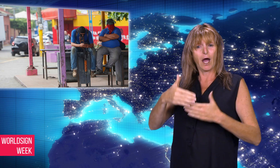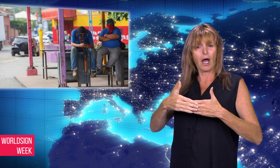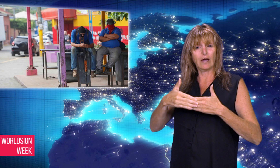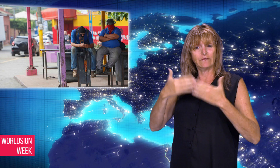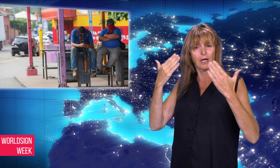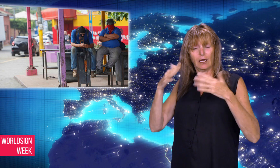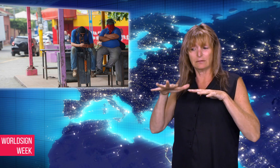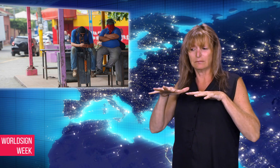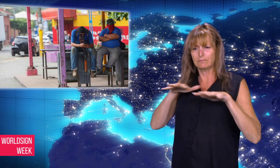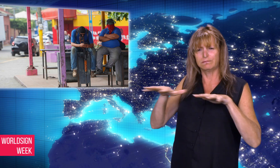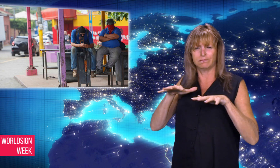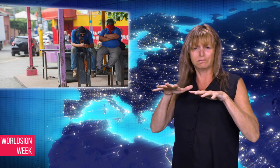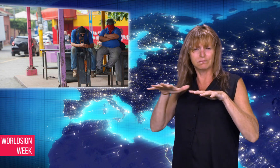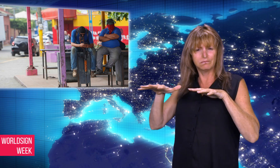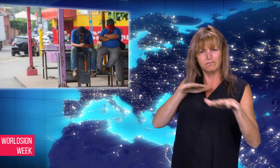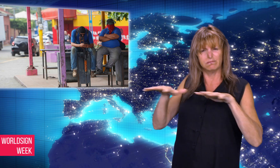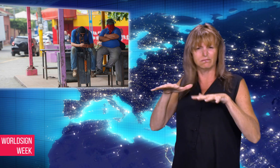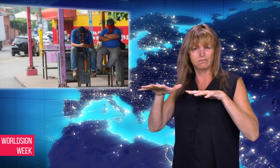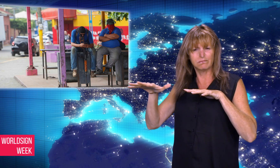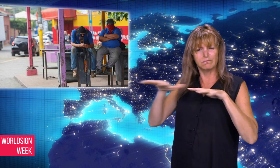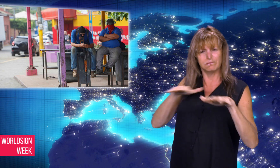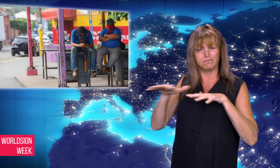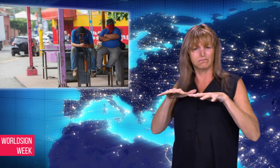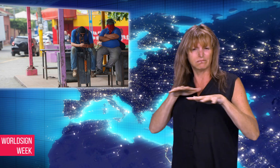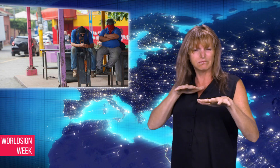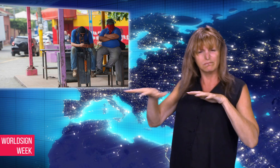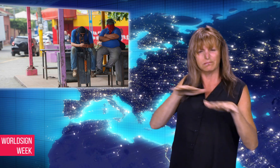killed, Ortega then cancelled the